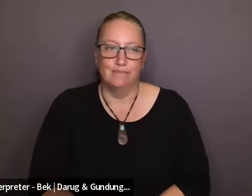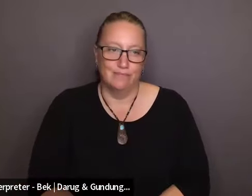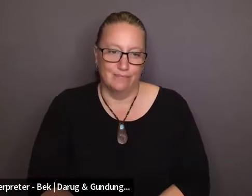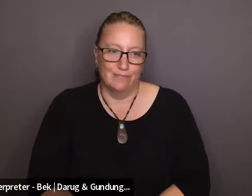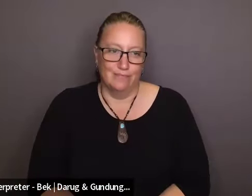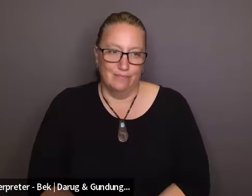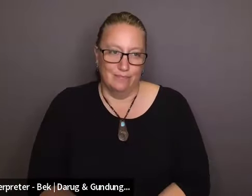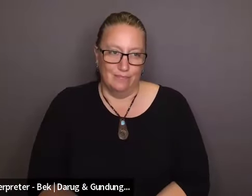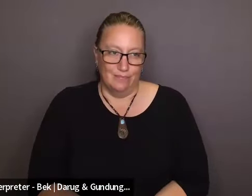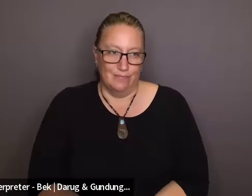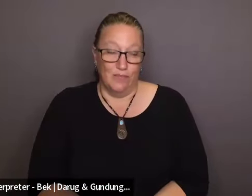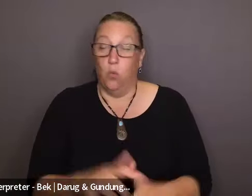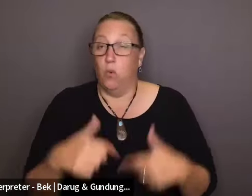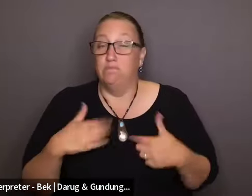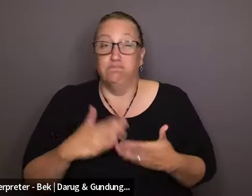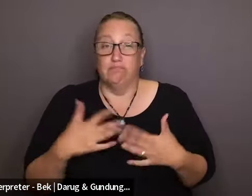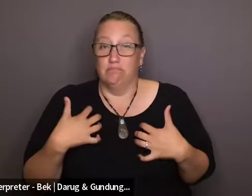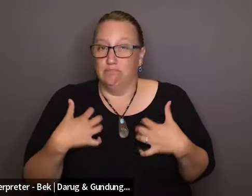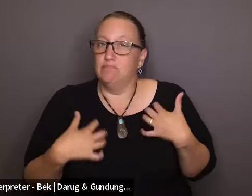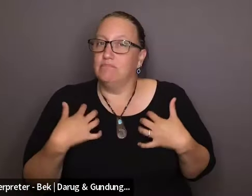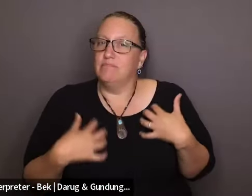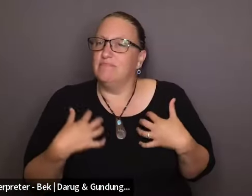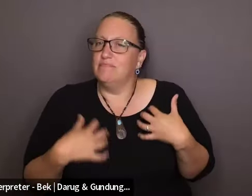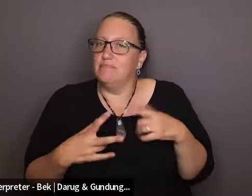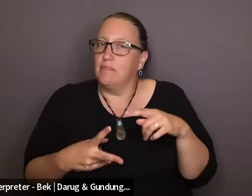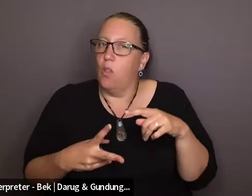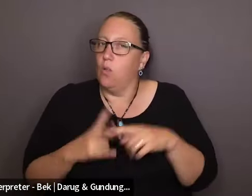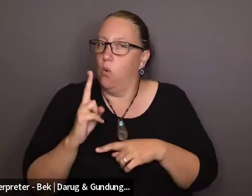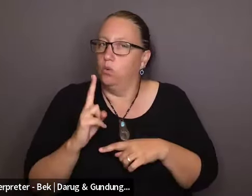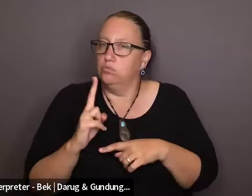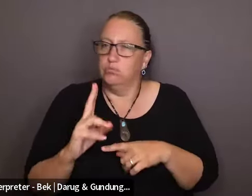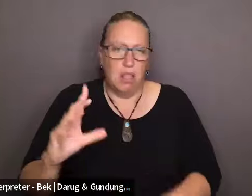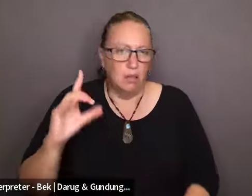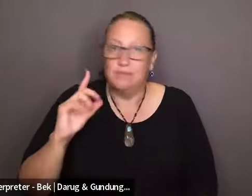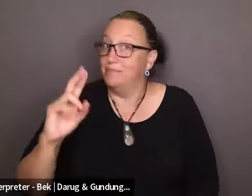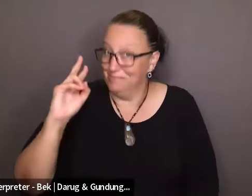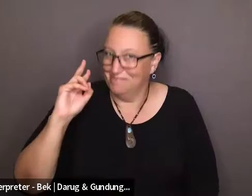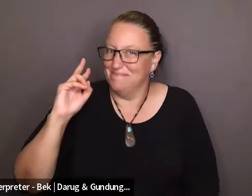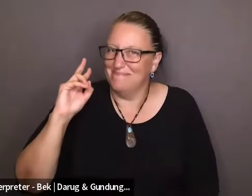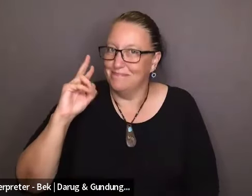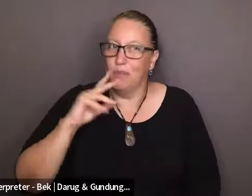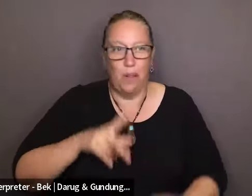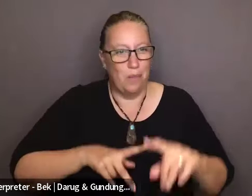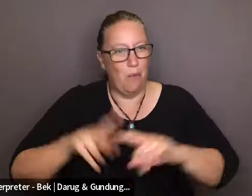Let's get into the details of what's included in this